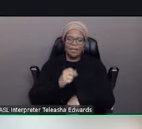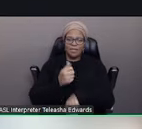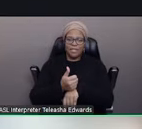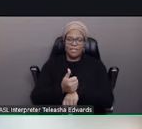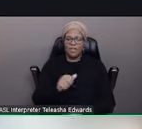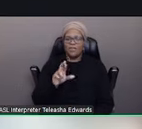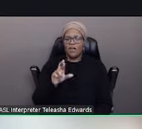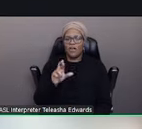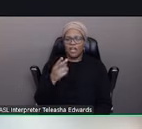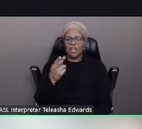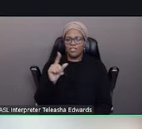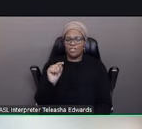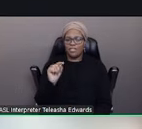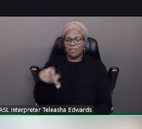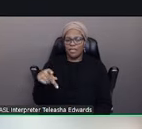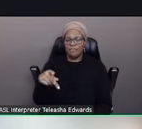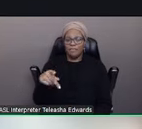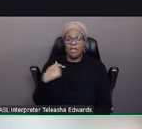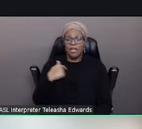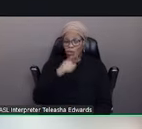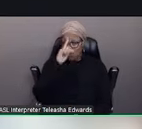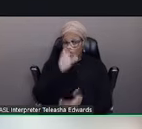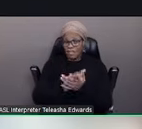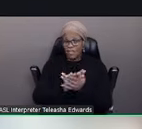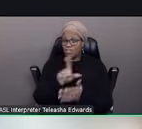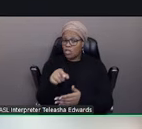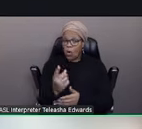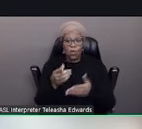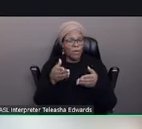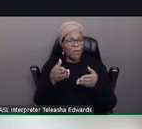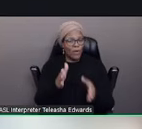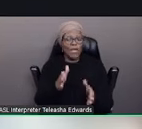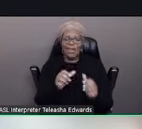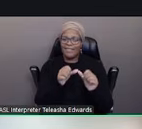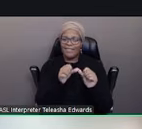only way that this is going to be sustainable and that it's going to be targeted to the needs of the